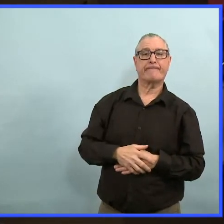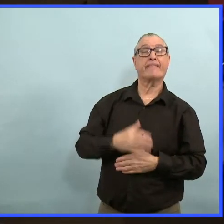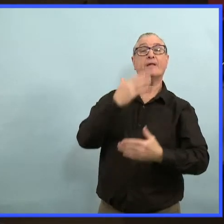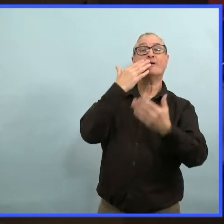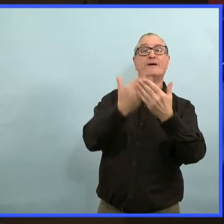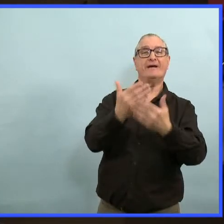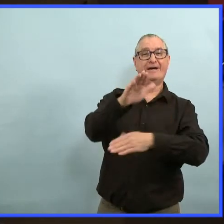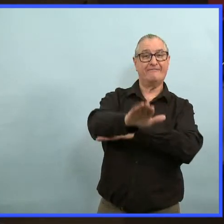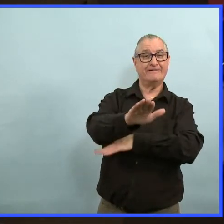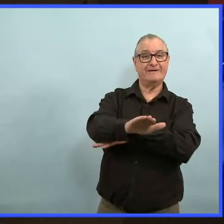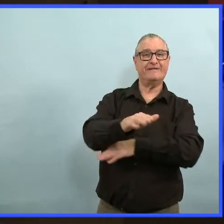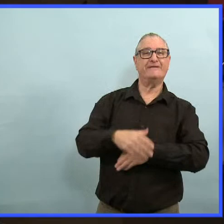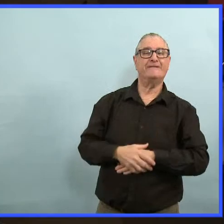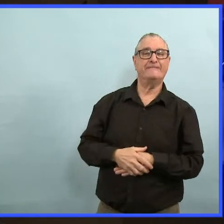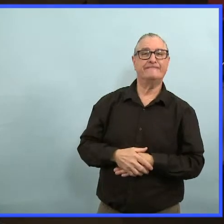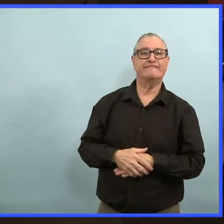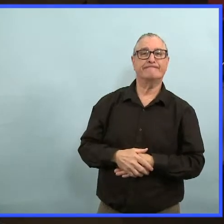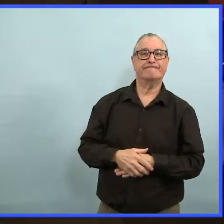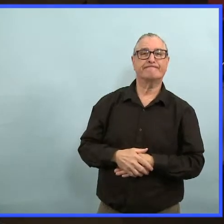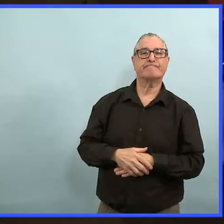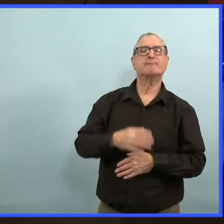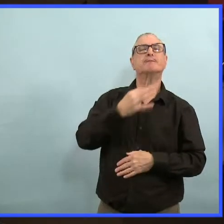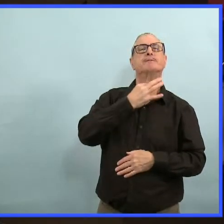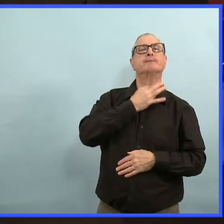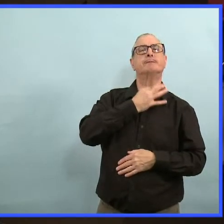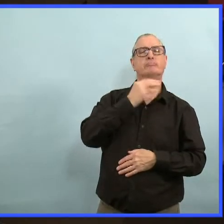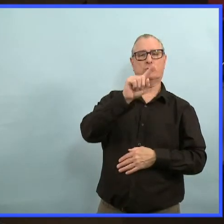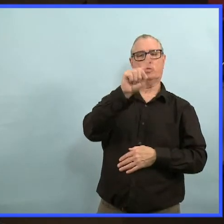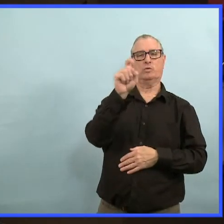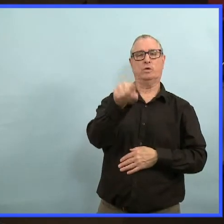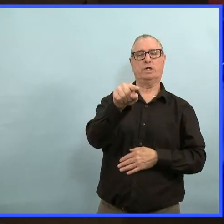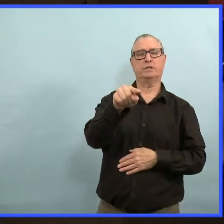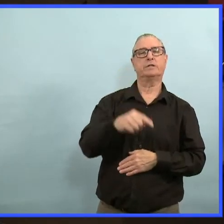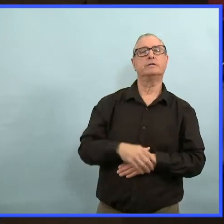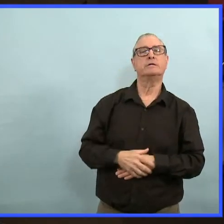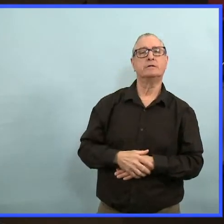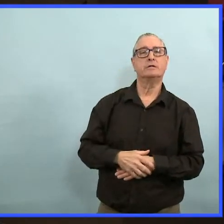um you were saying that there were uh hospitals that have been prioritized first